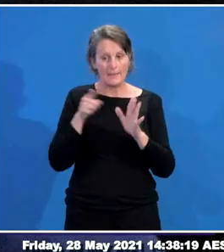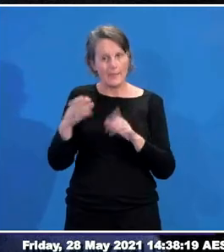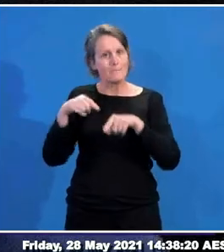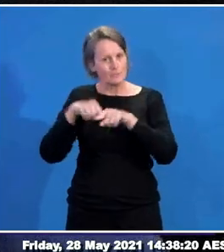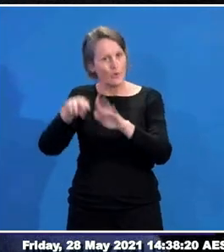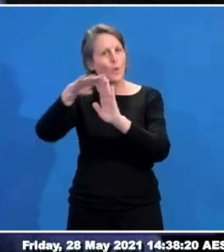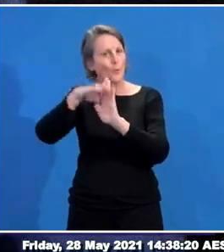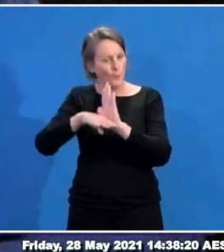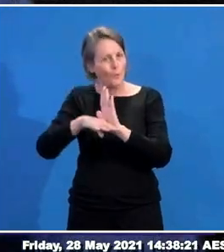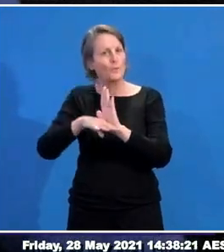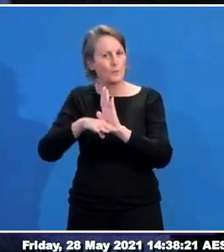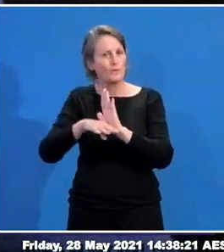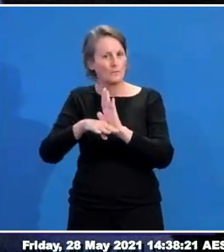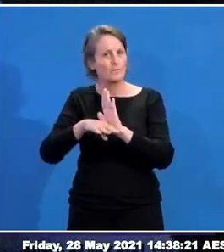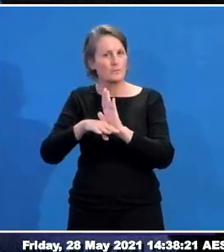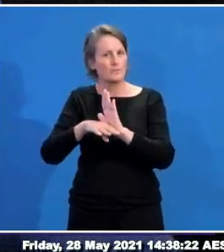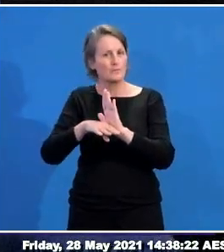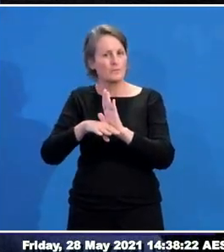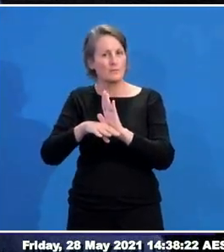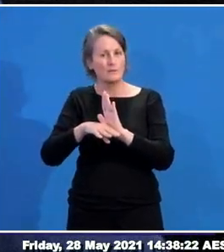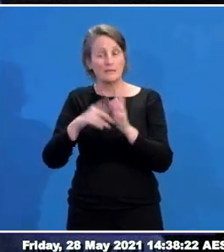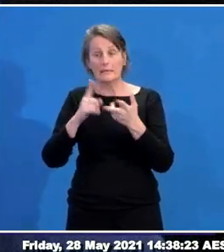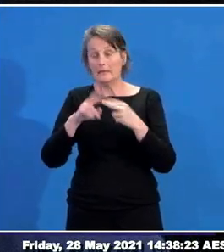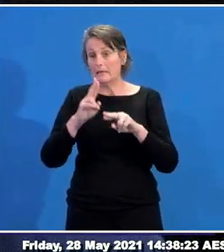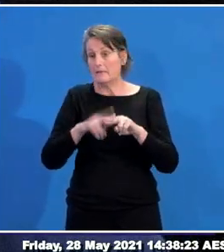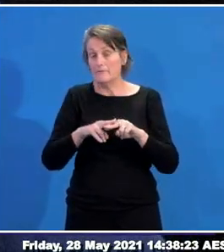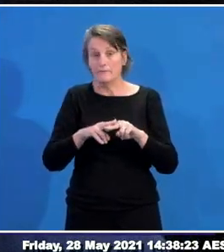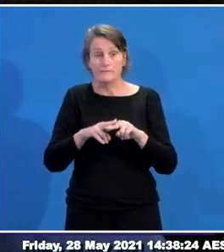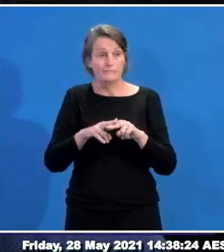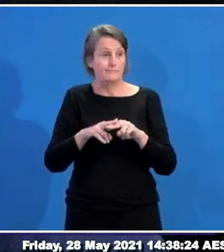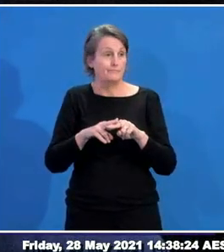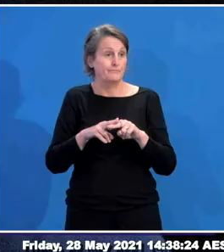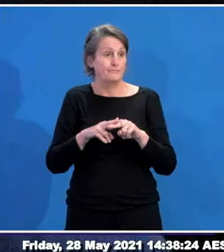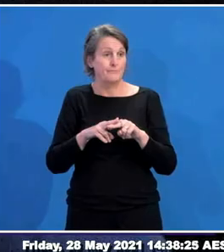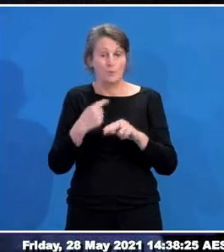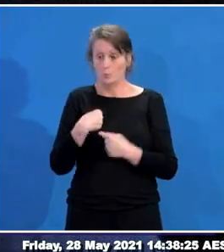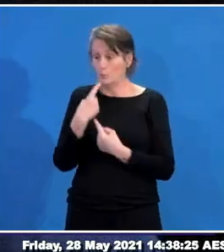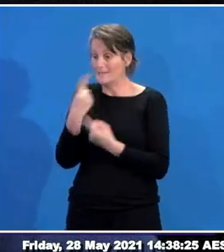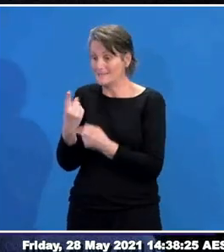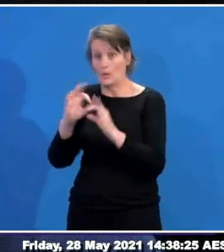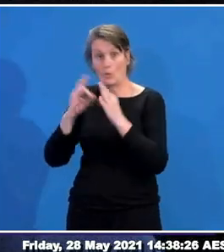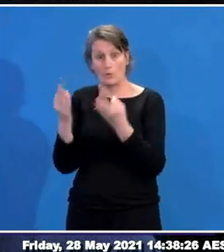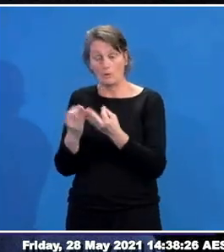provider responding to requirements that we place on it for information.